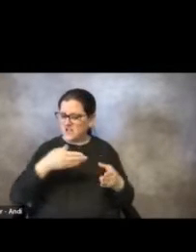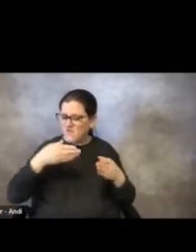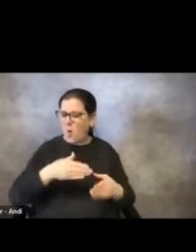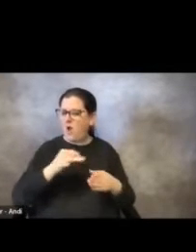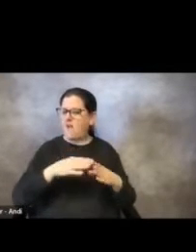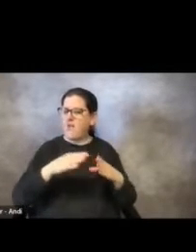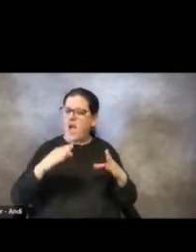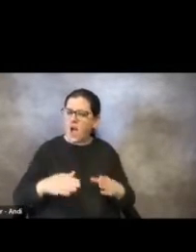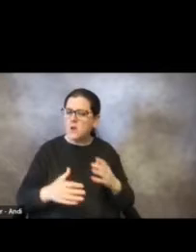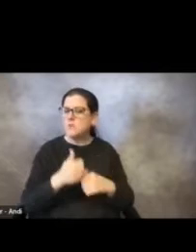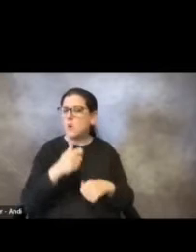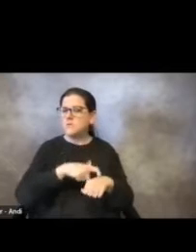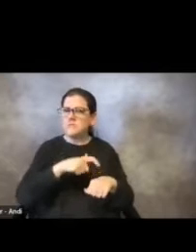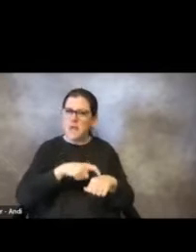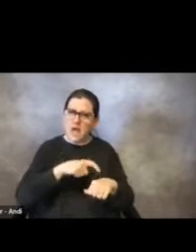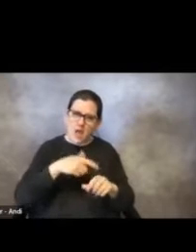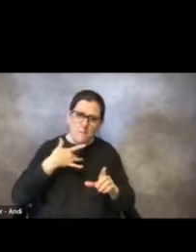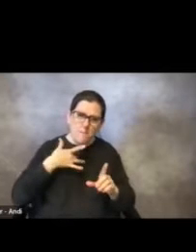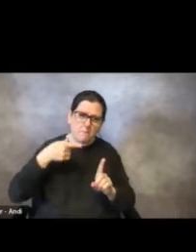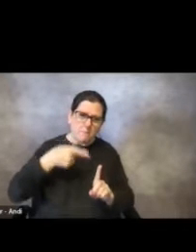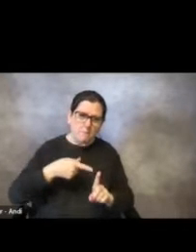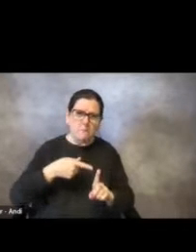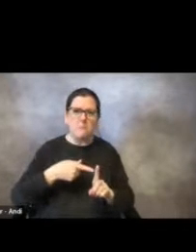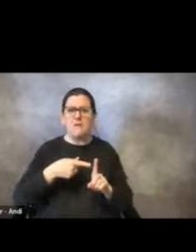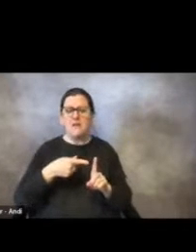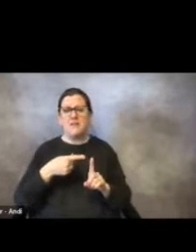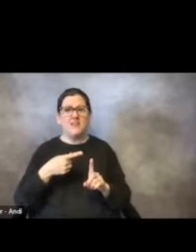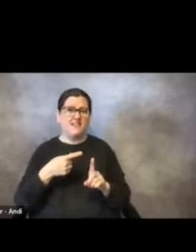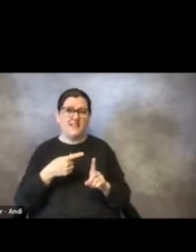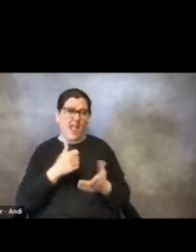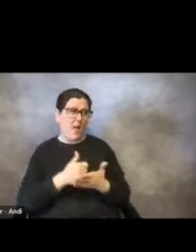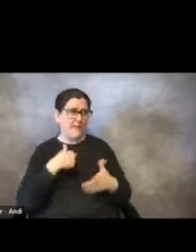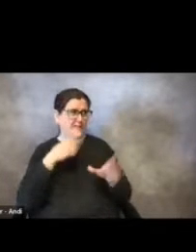It's where you spend most of the time, and many times it decides whether you're gonna buy the house or not, is the kitchen.